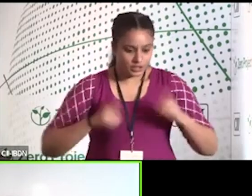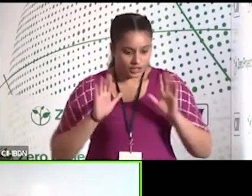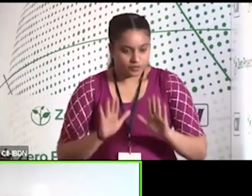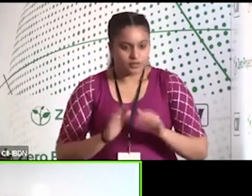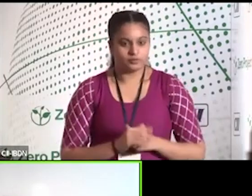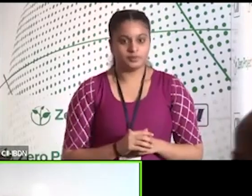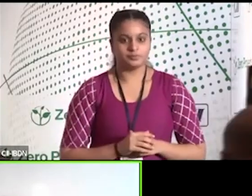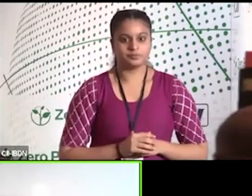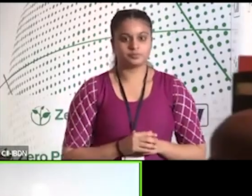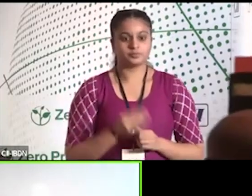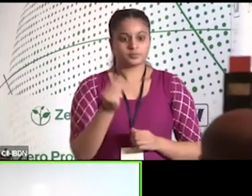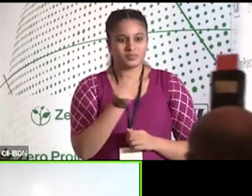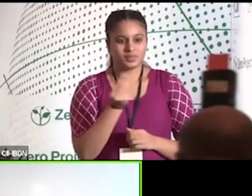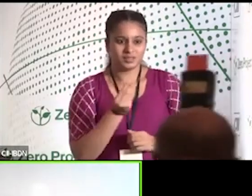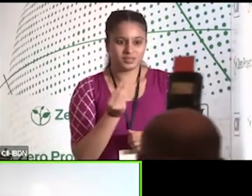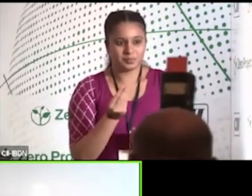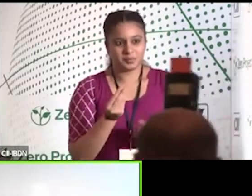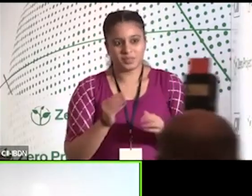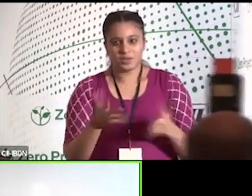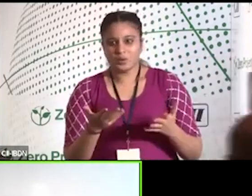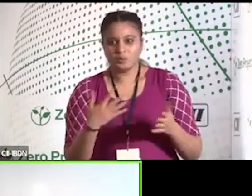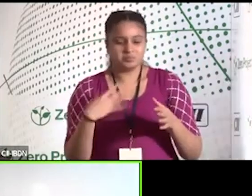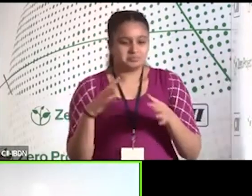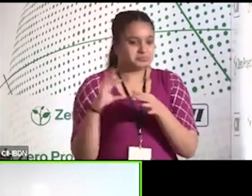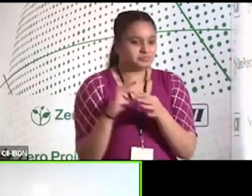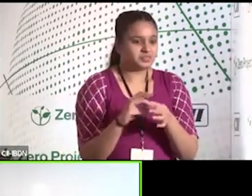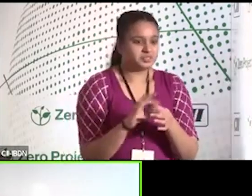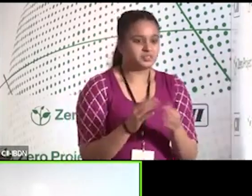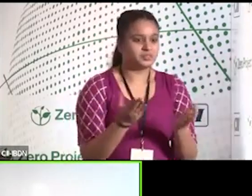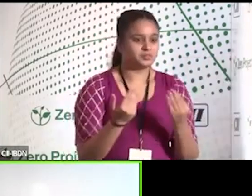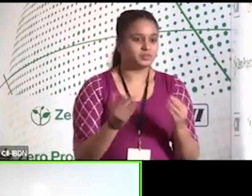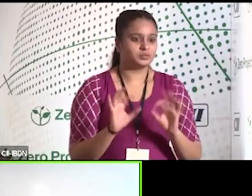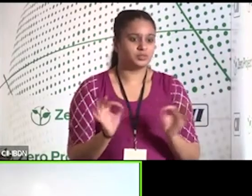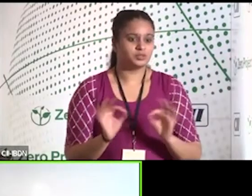but somehow not able to connect to the larger market.